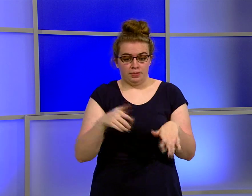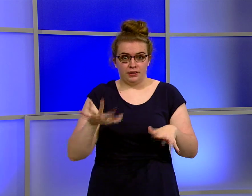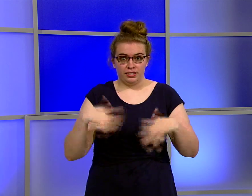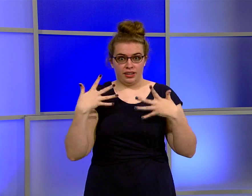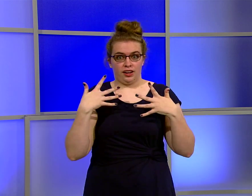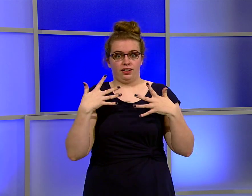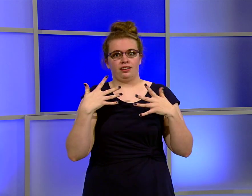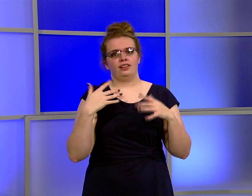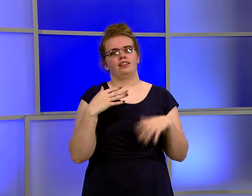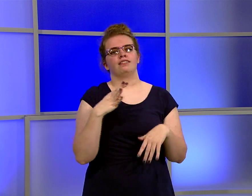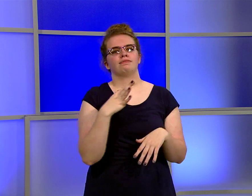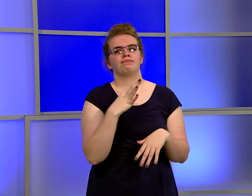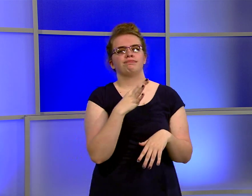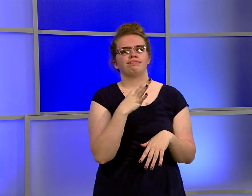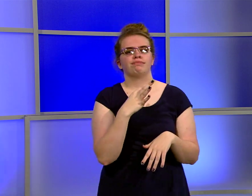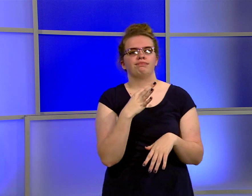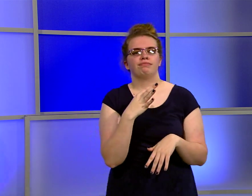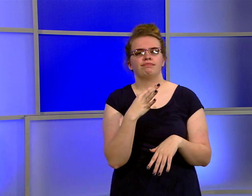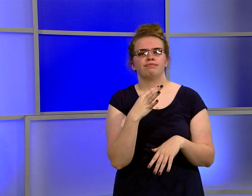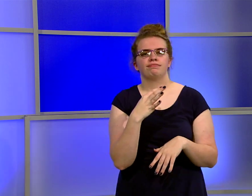it can be frightening just like anything new